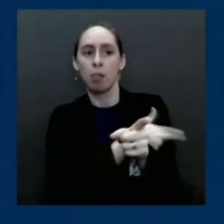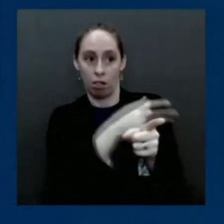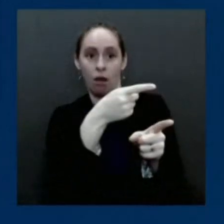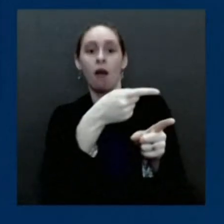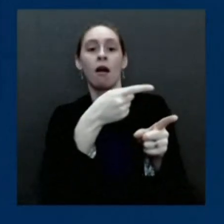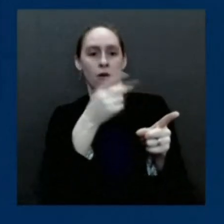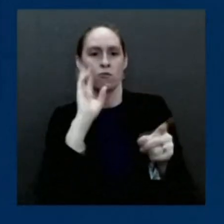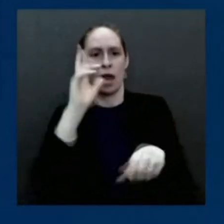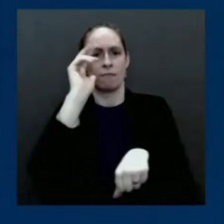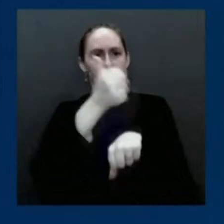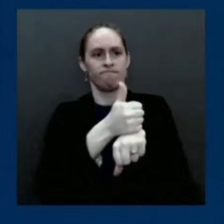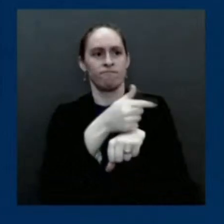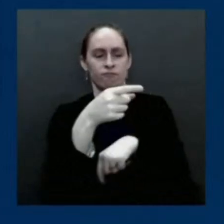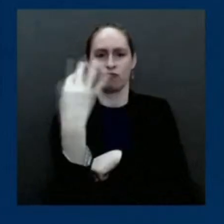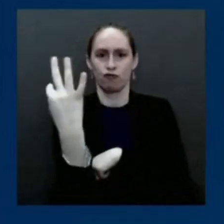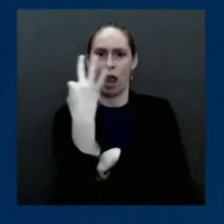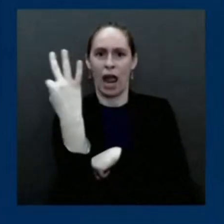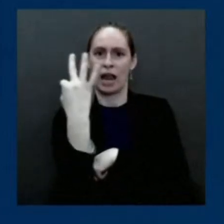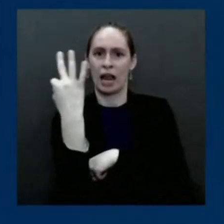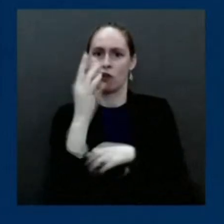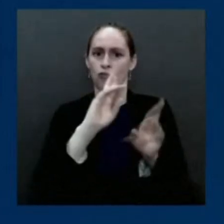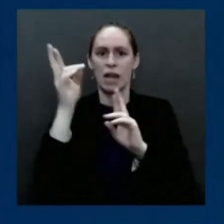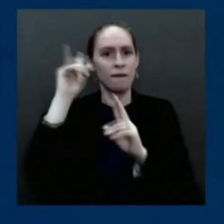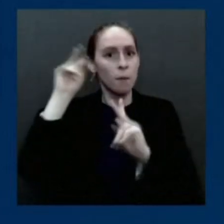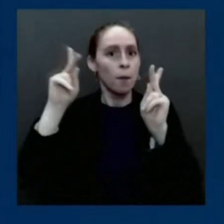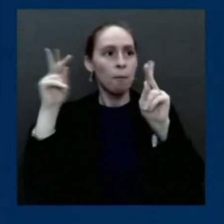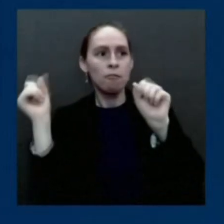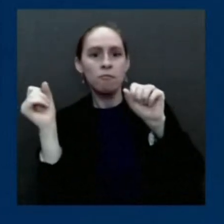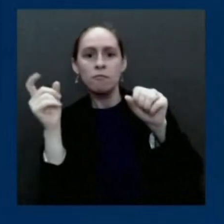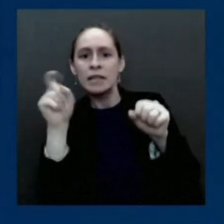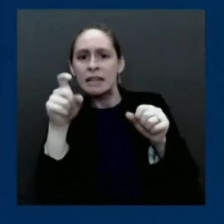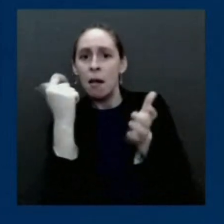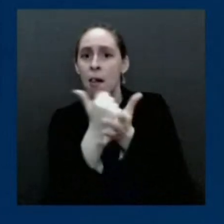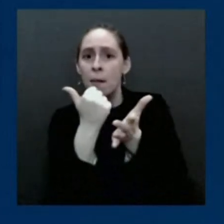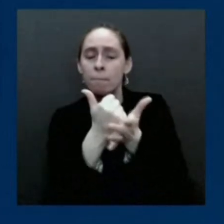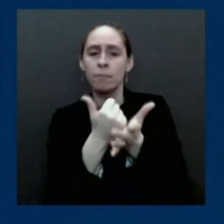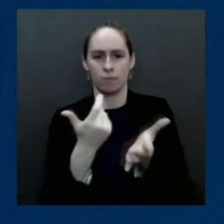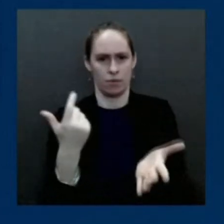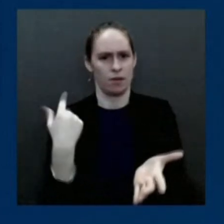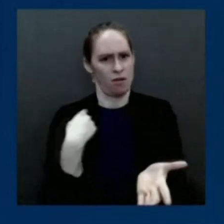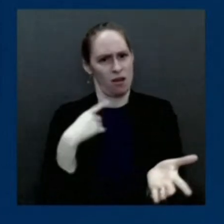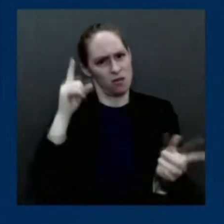FRIDAY. IN NEW JERSEY A NEW FEDERALLY RUN PRETESTING SITE WILL OPEN